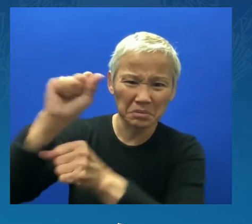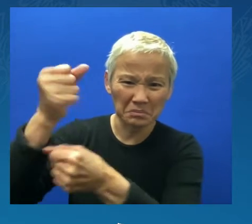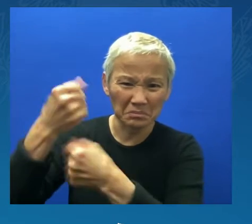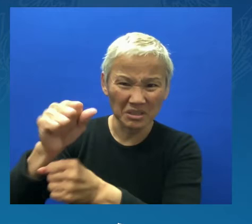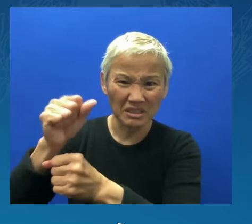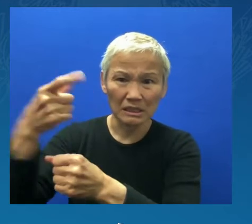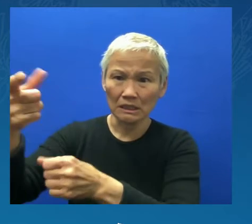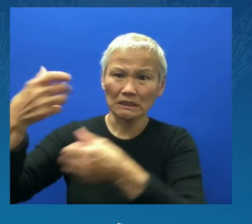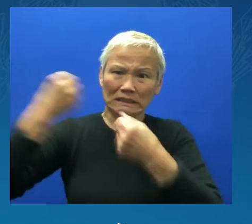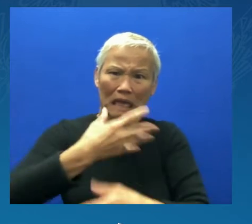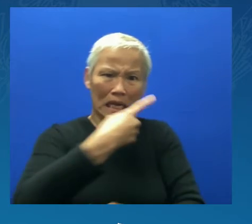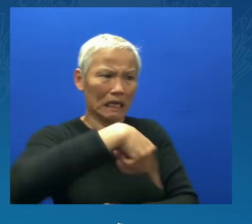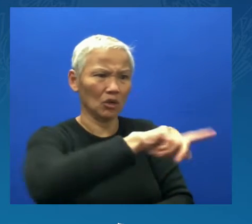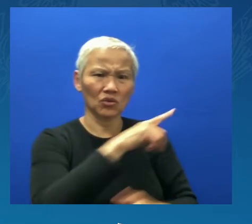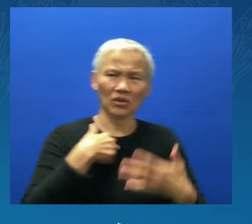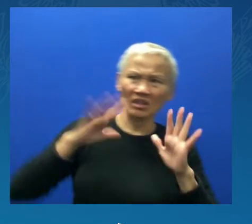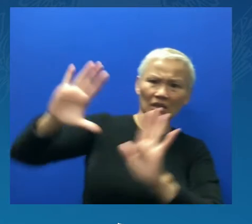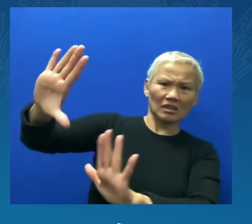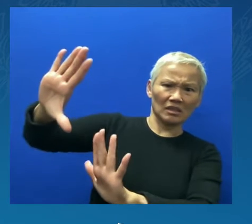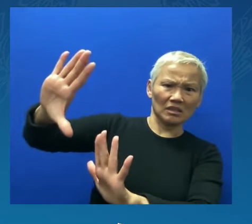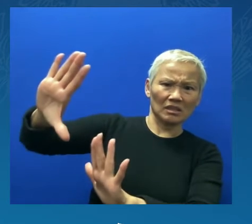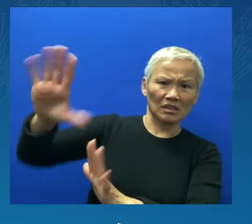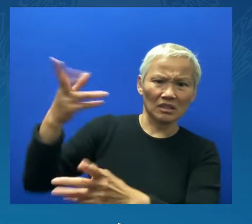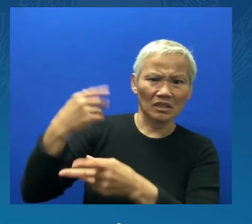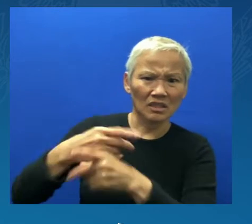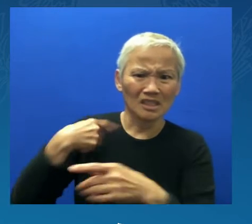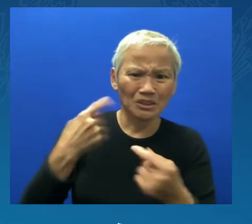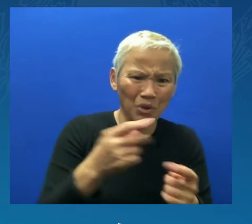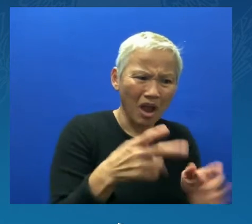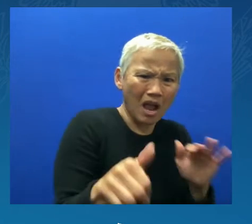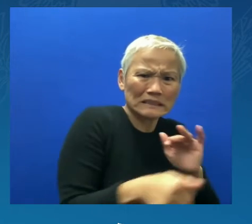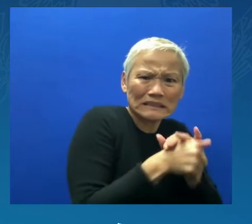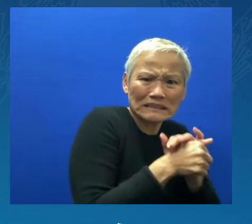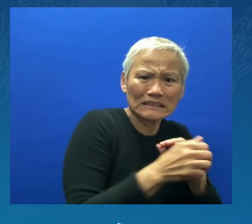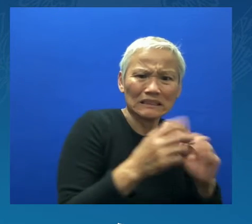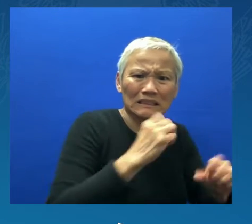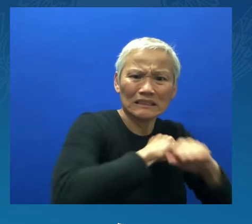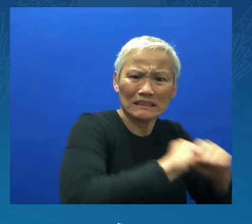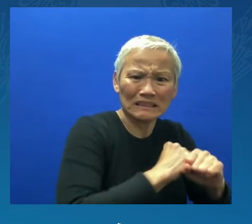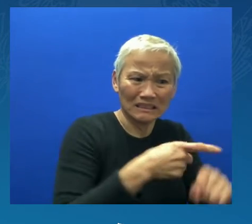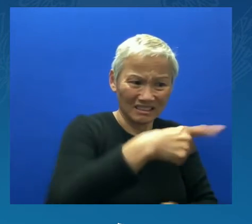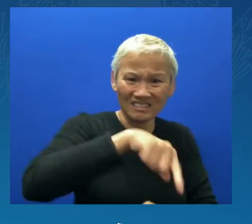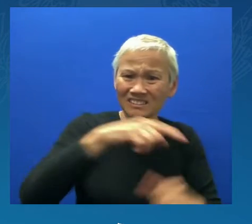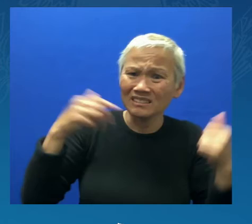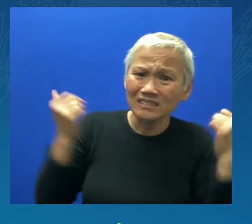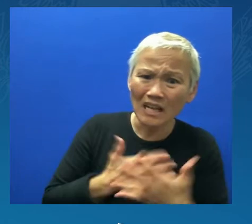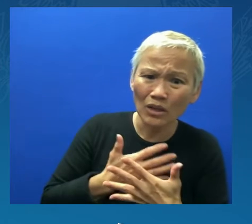And I'm also hearing, I must tell you, an extraordinary amount of strength.